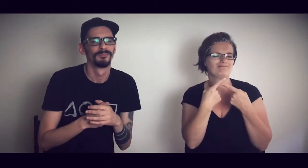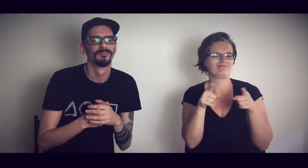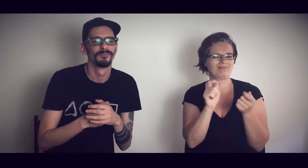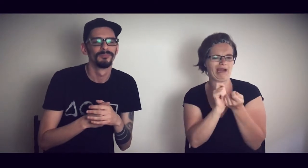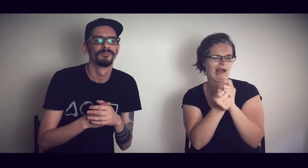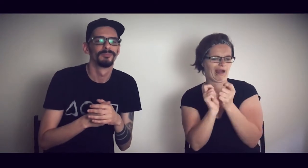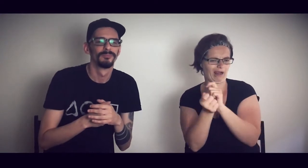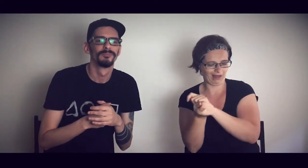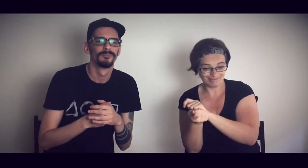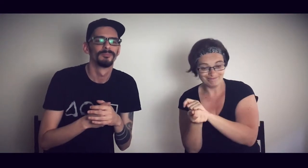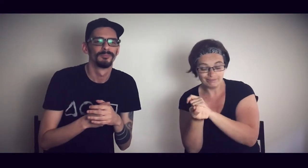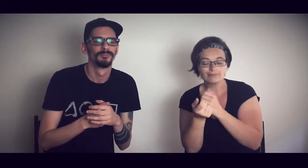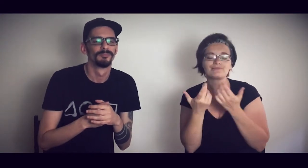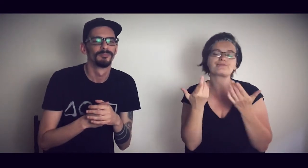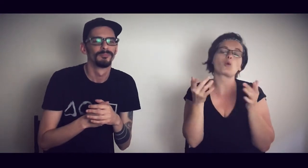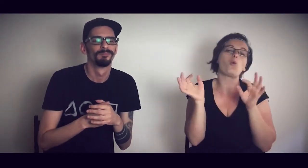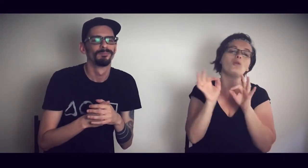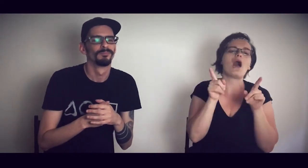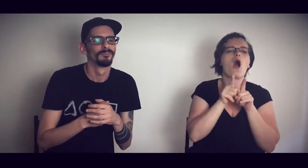That's why this kind of subtitles are gibberish.